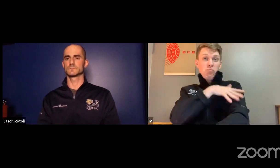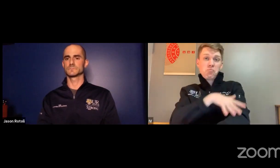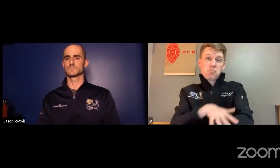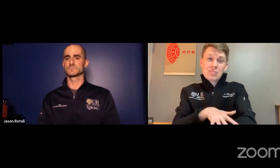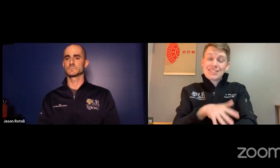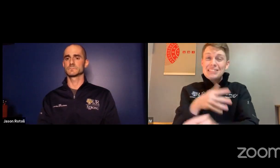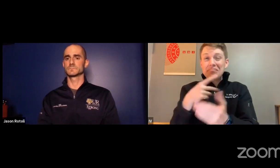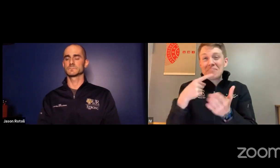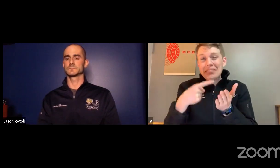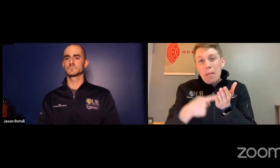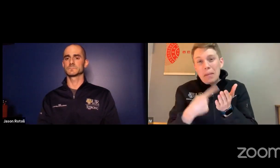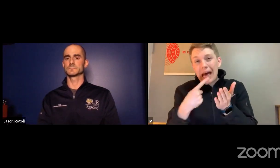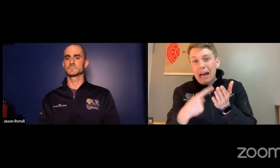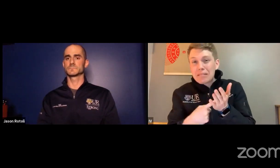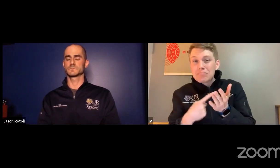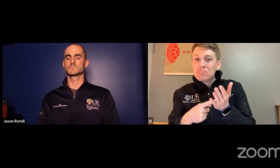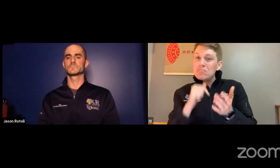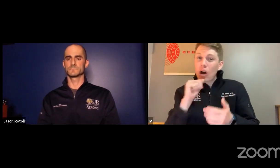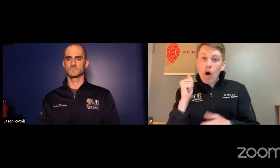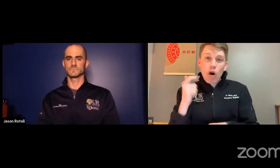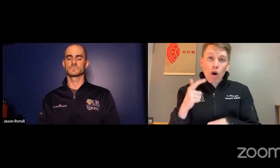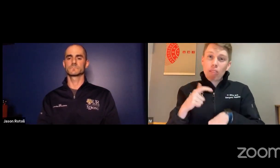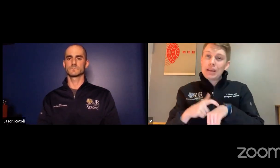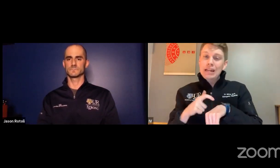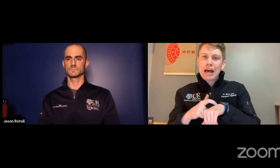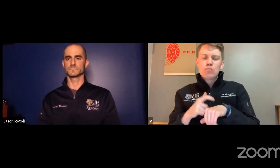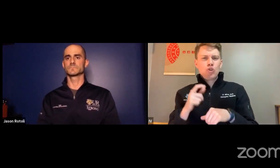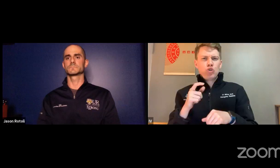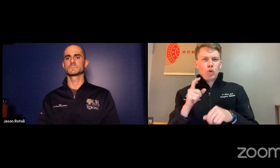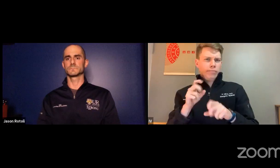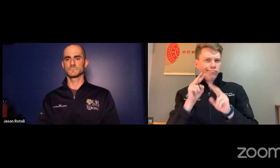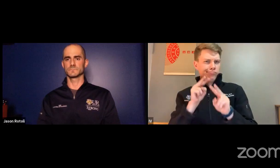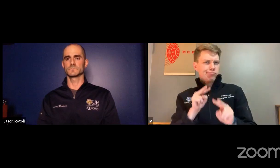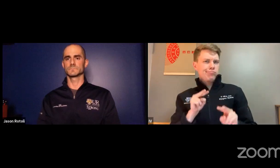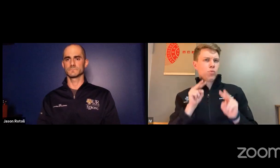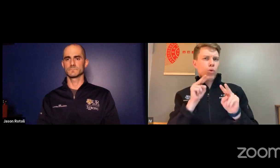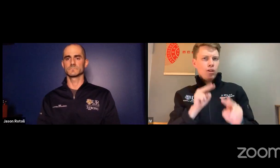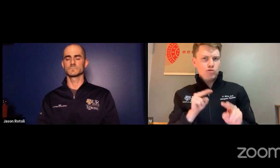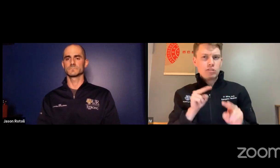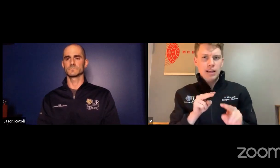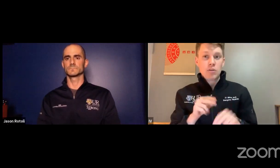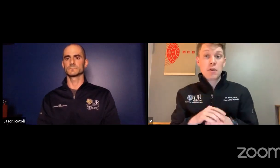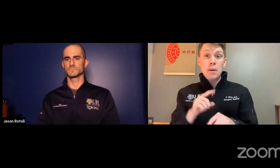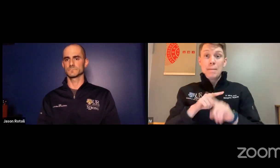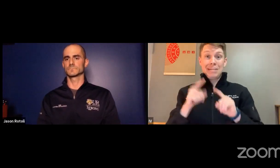Now, understand -- it's an that women are very different.